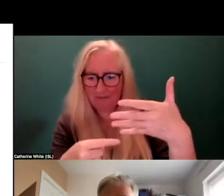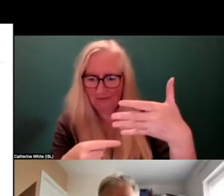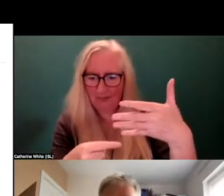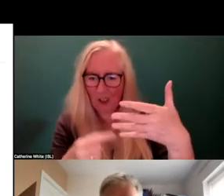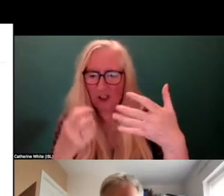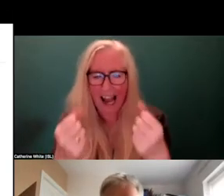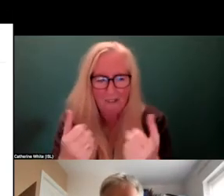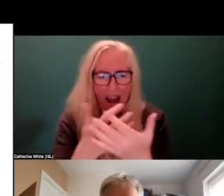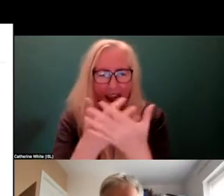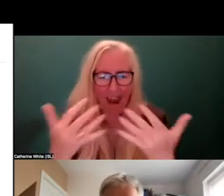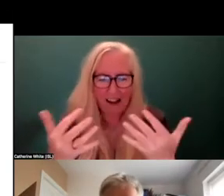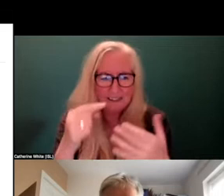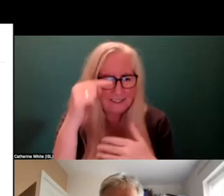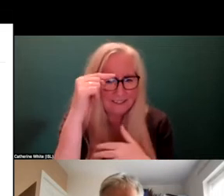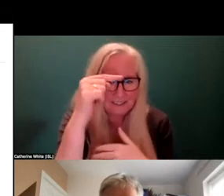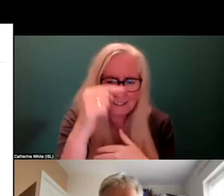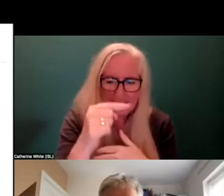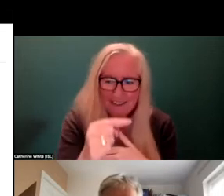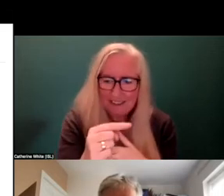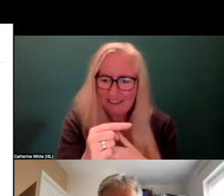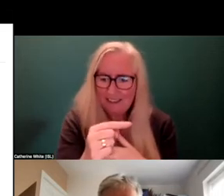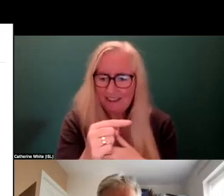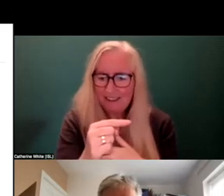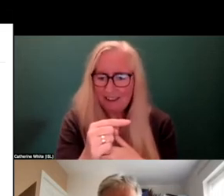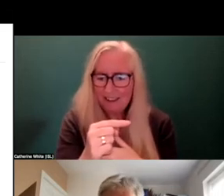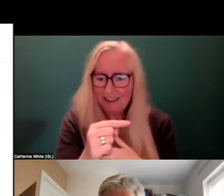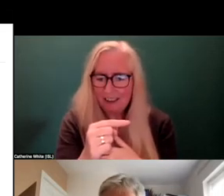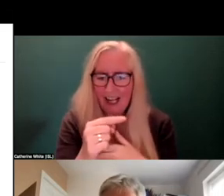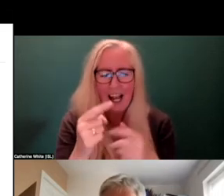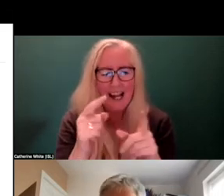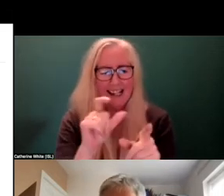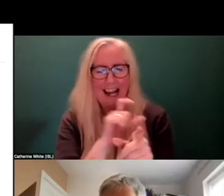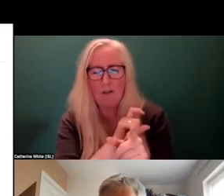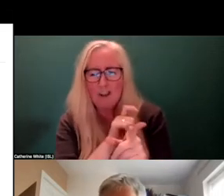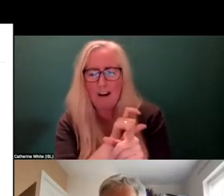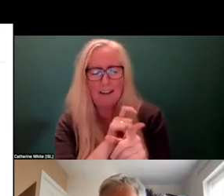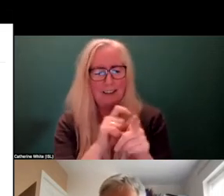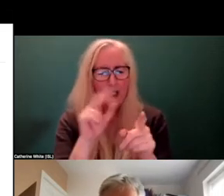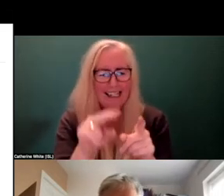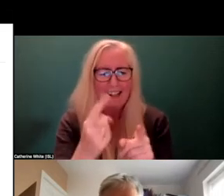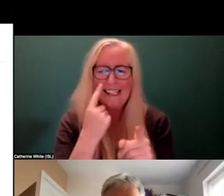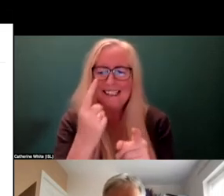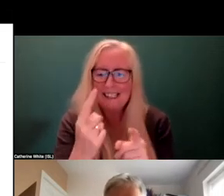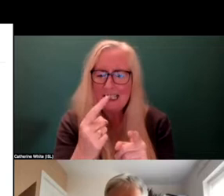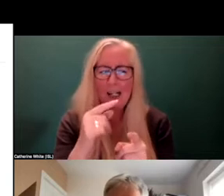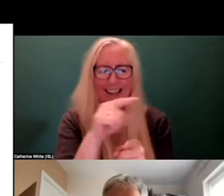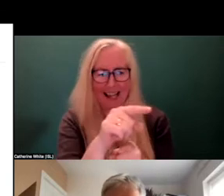So there's a lot of, I suppose, trends and characteristics that we can see